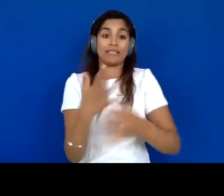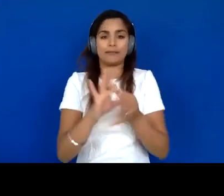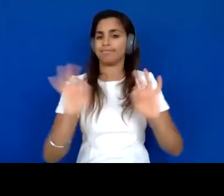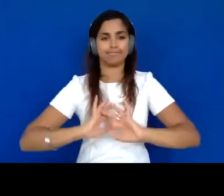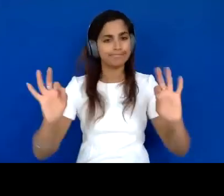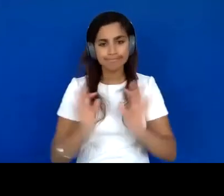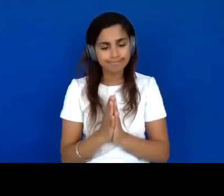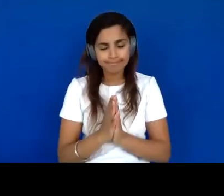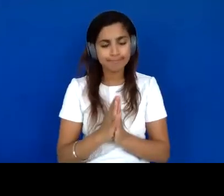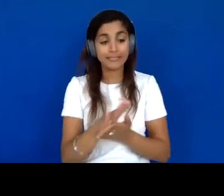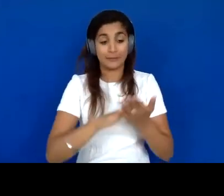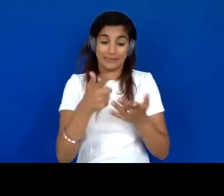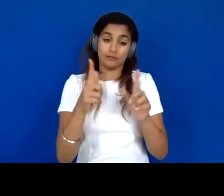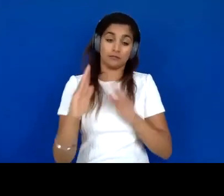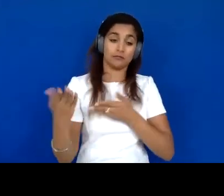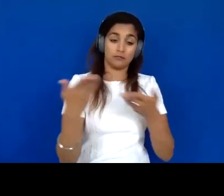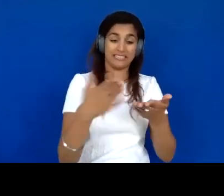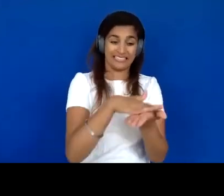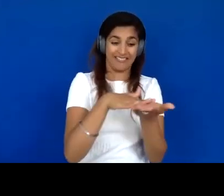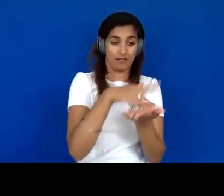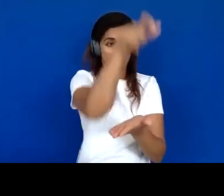the non-disabled viewer and to explain my athletes with different kinds of